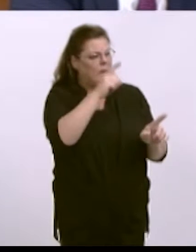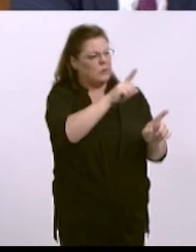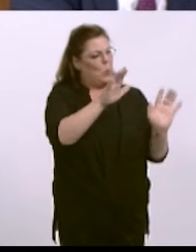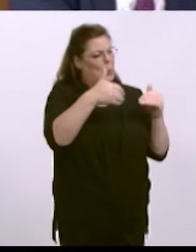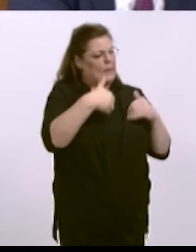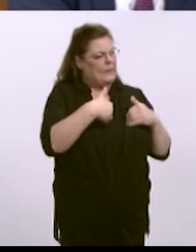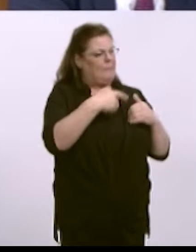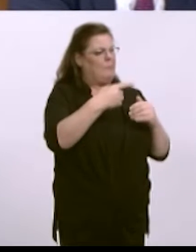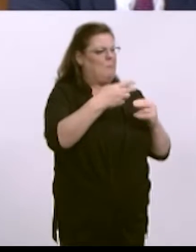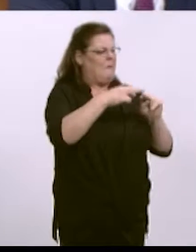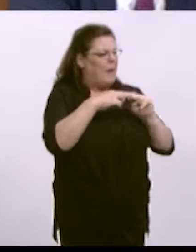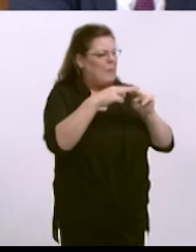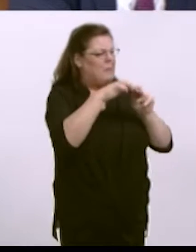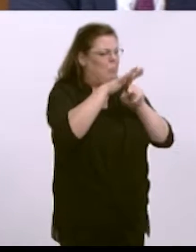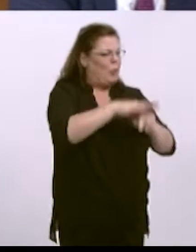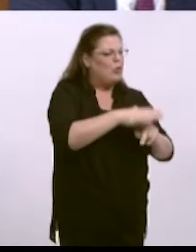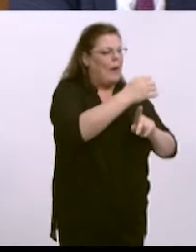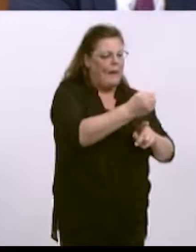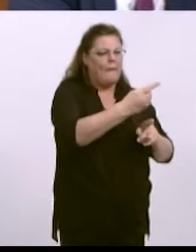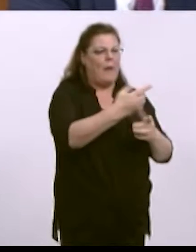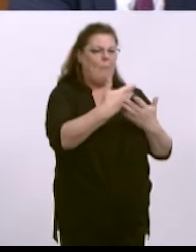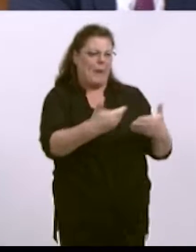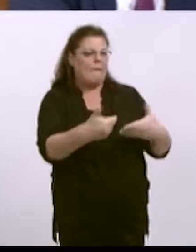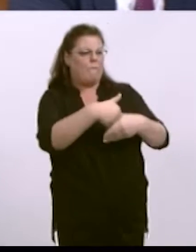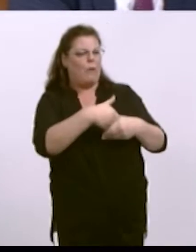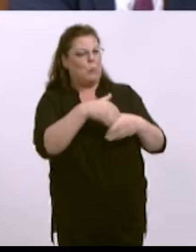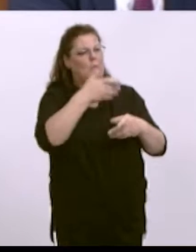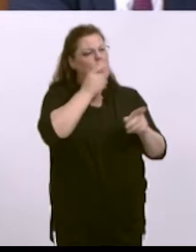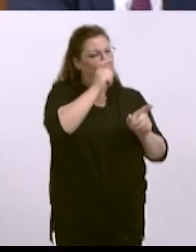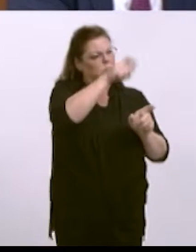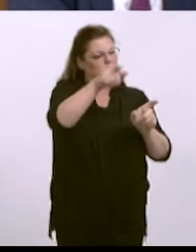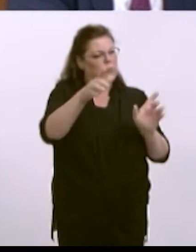through casework over many, many years and seen some very difficult cases indeed. What